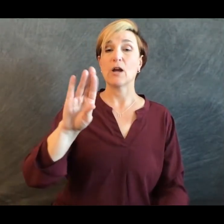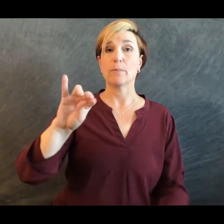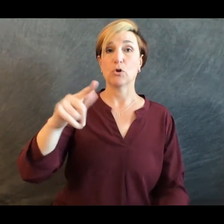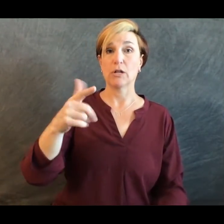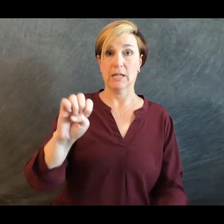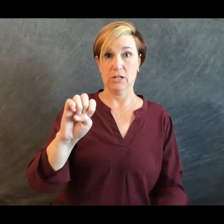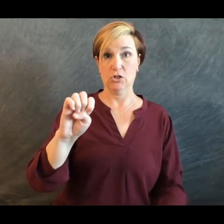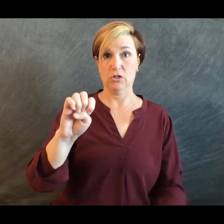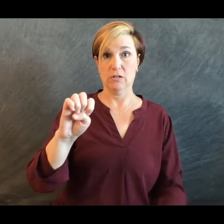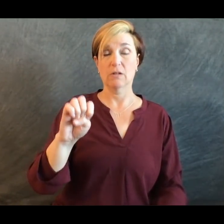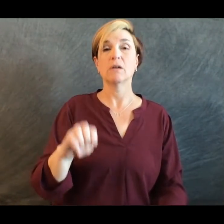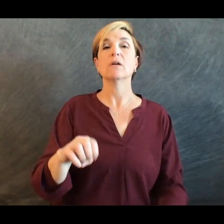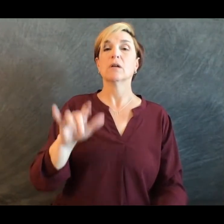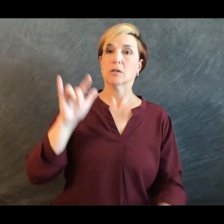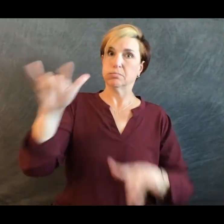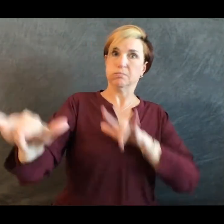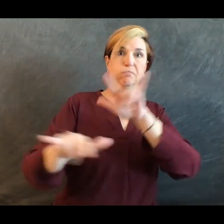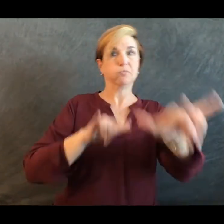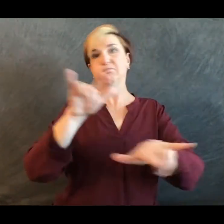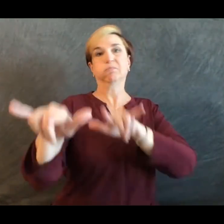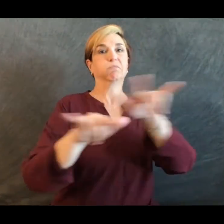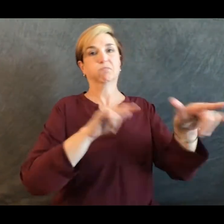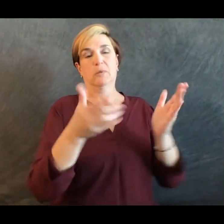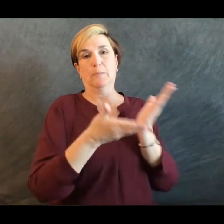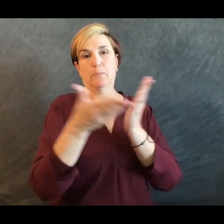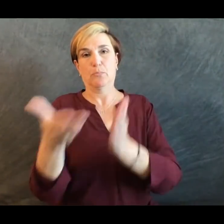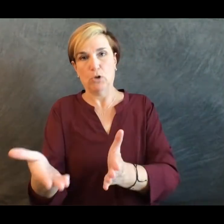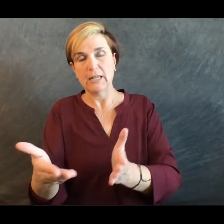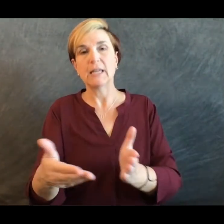are scheduled to arrive today bringing a quarter million gowns 25 million pairs